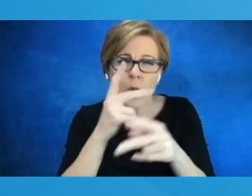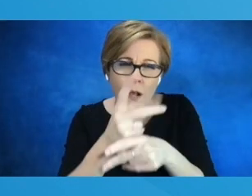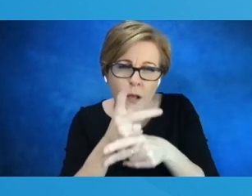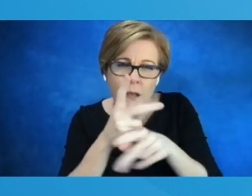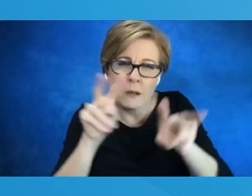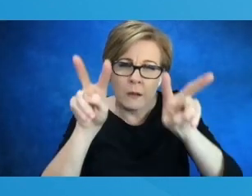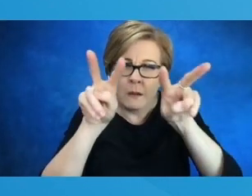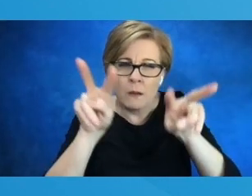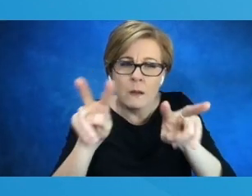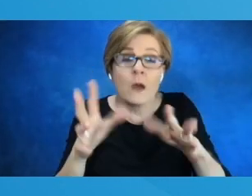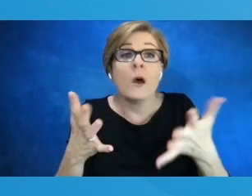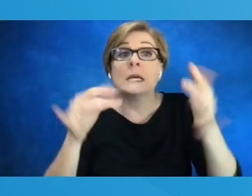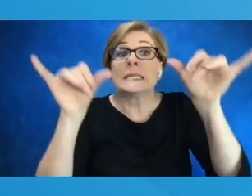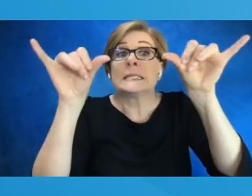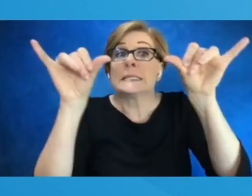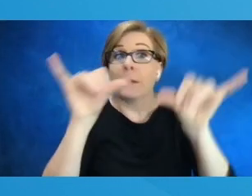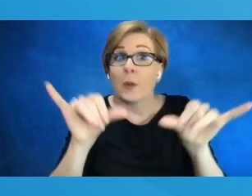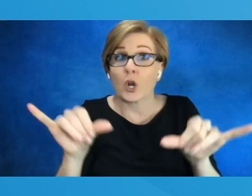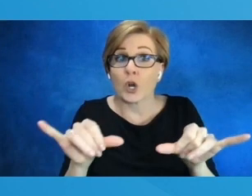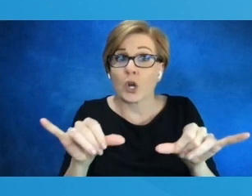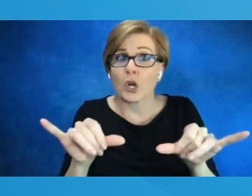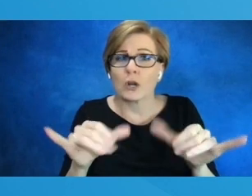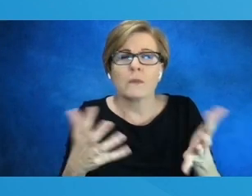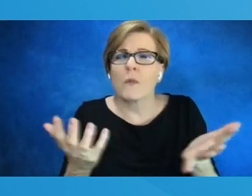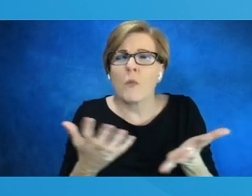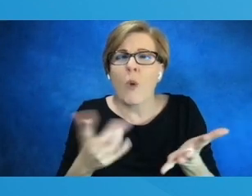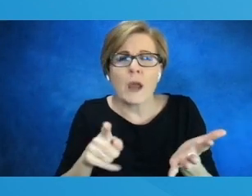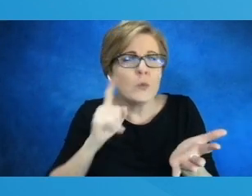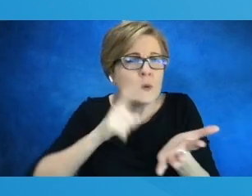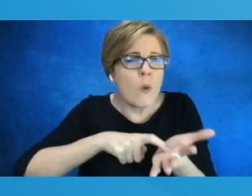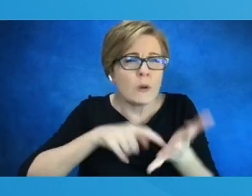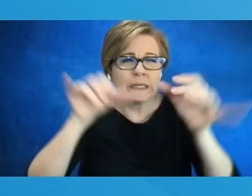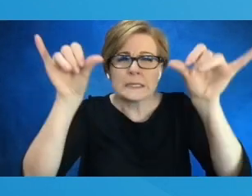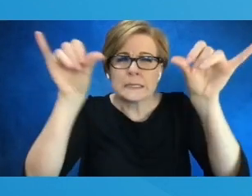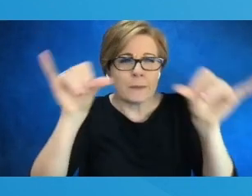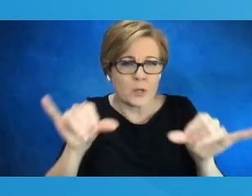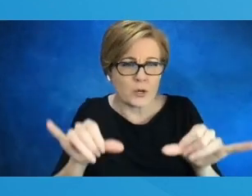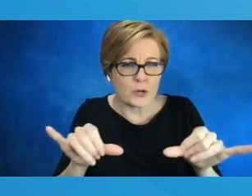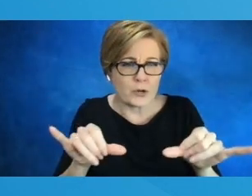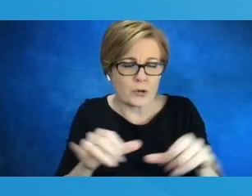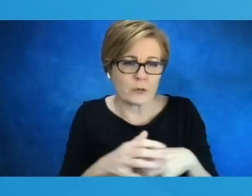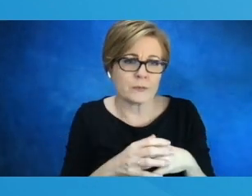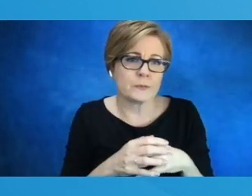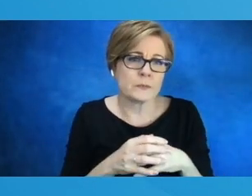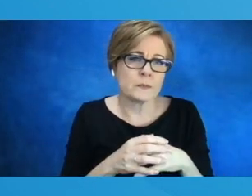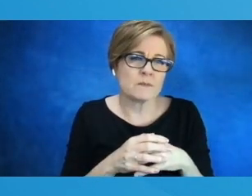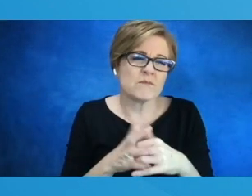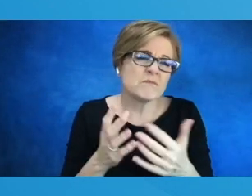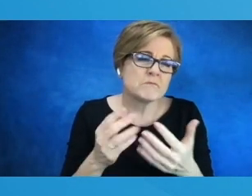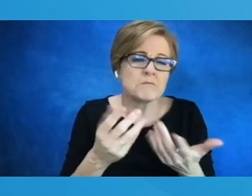So, we're focusing on how they're similar. I'm gonna give you about one minute to do that.